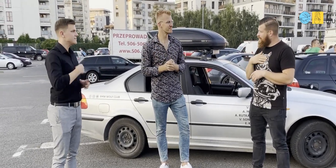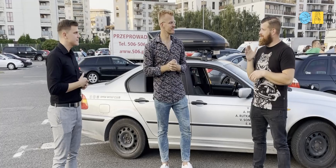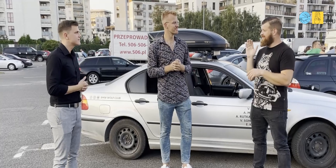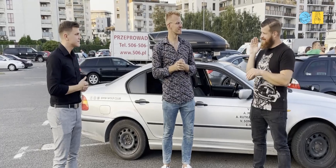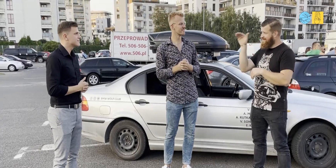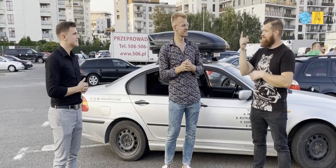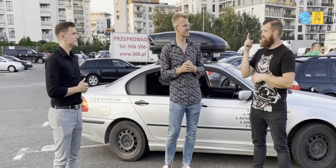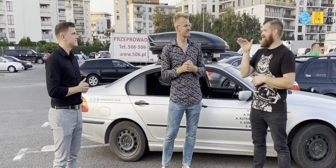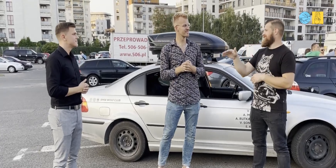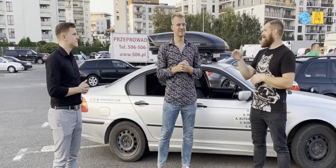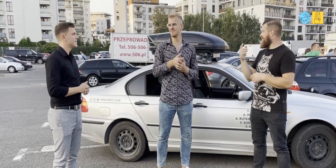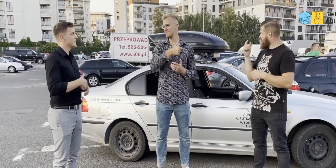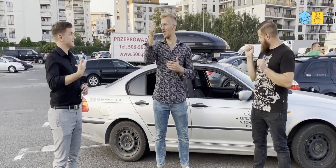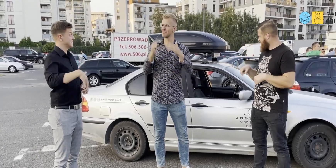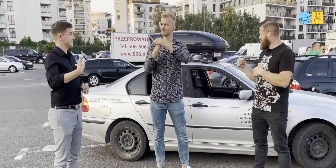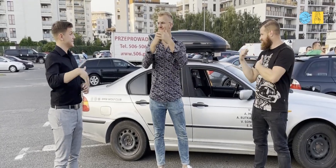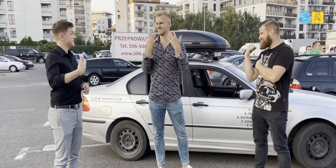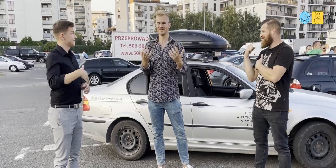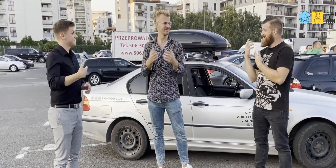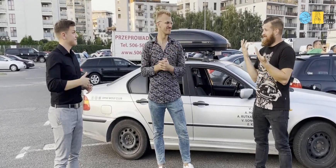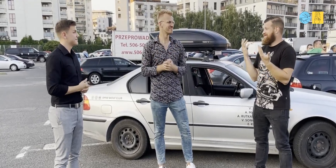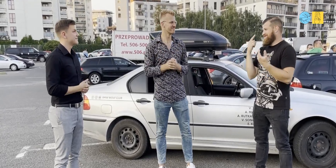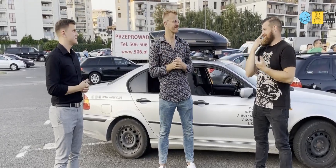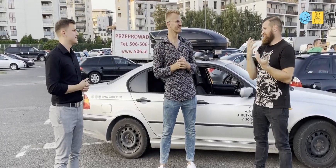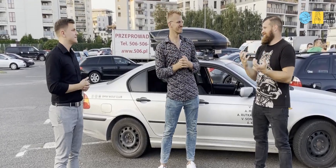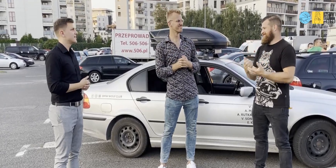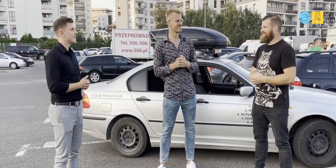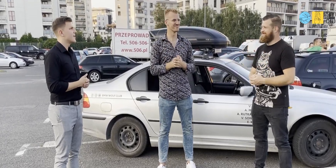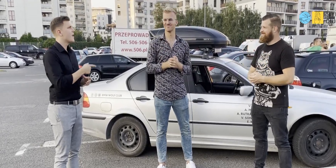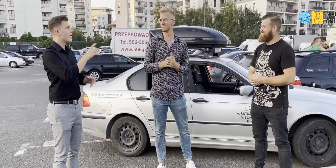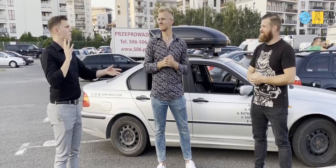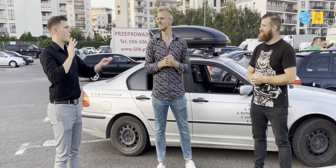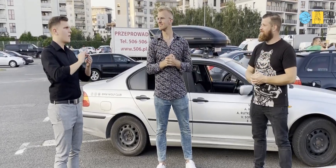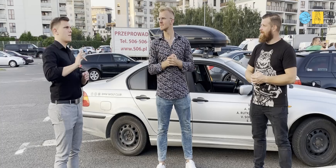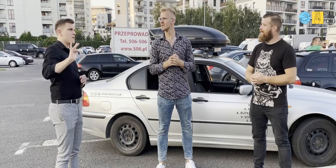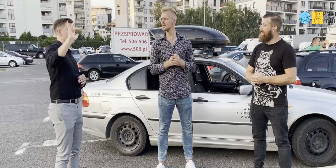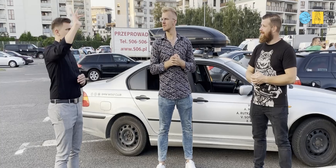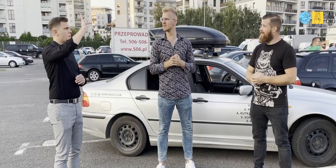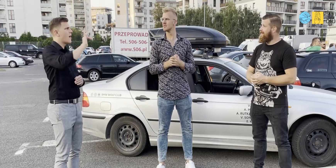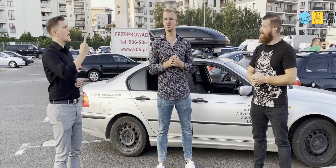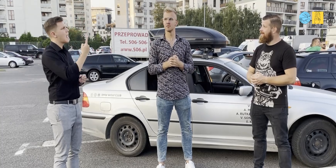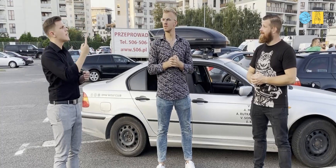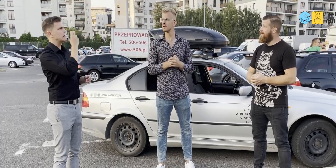to knock that million mileage! [K] We know you travel a lot -